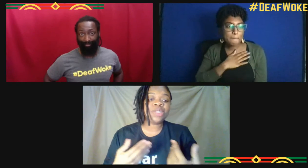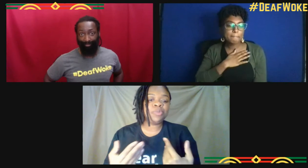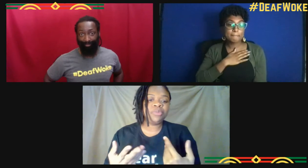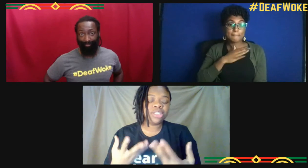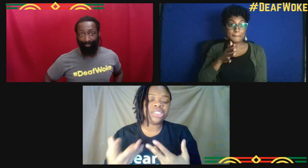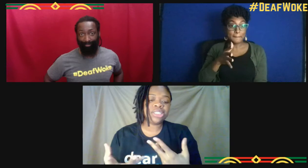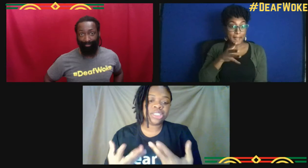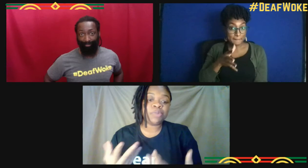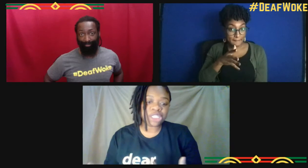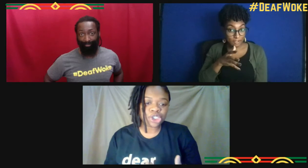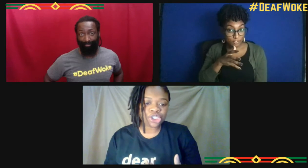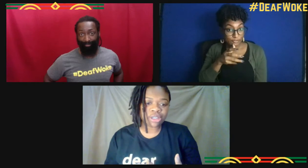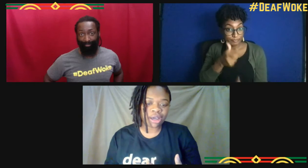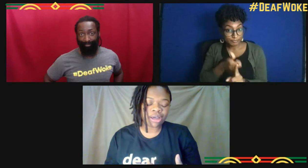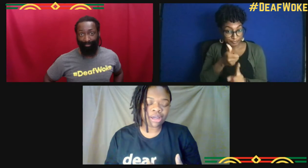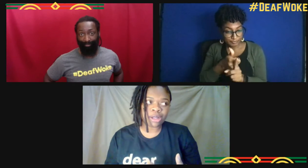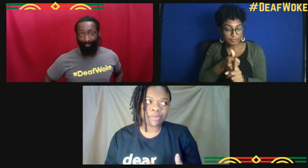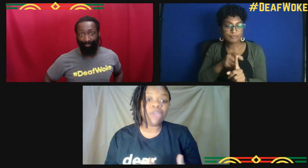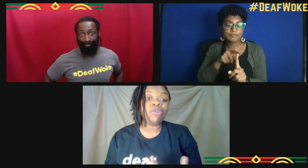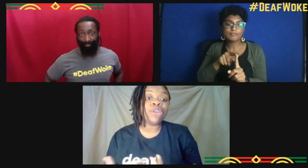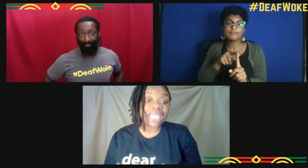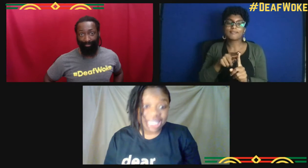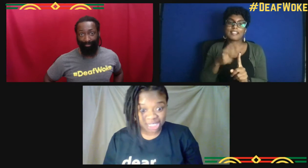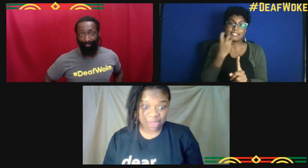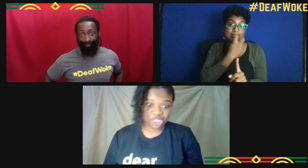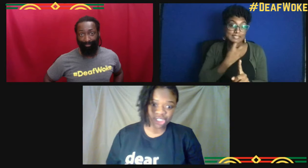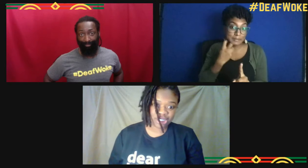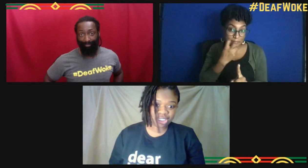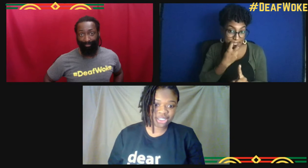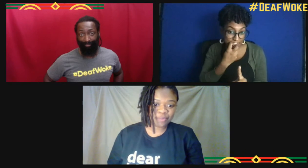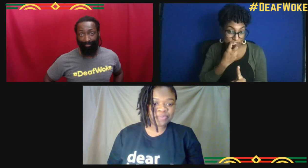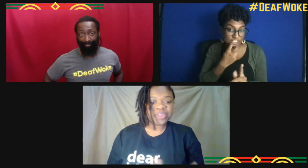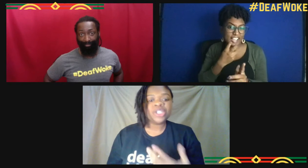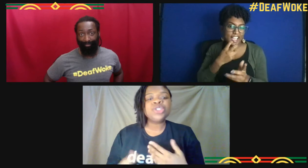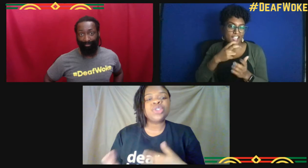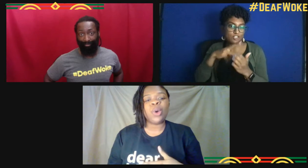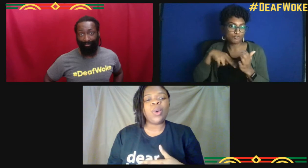she's a speech and reading specialist so that's why